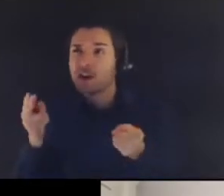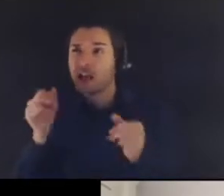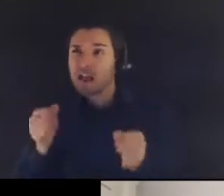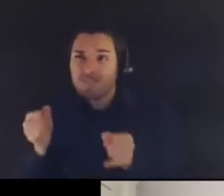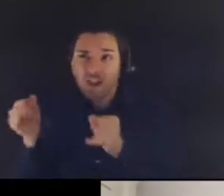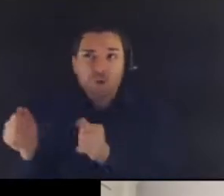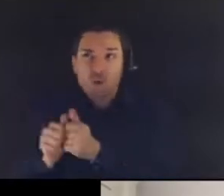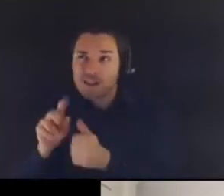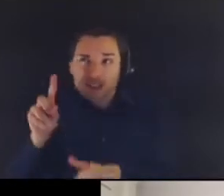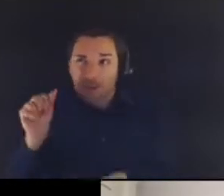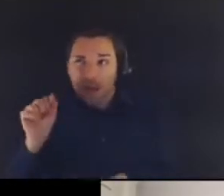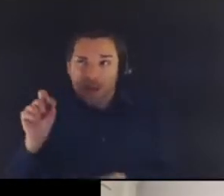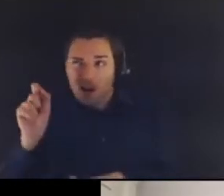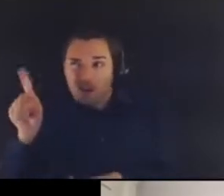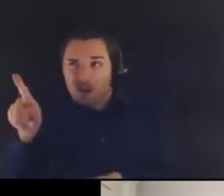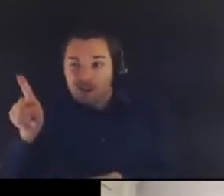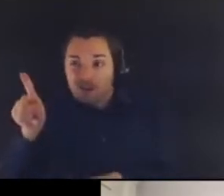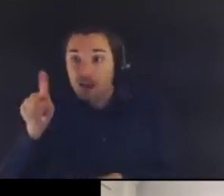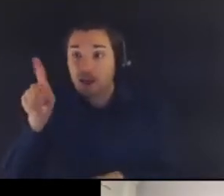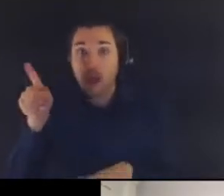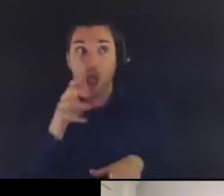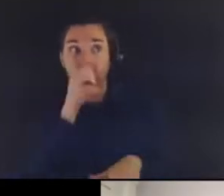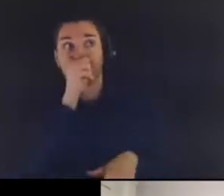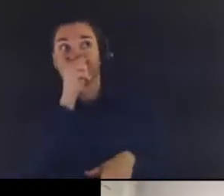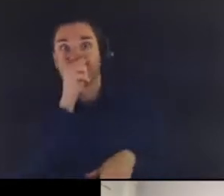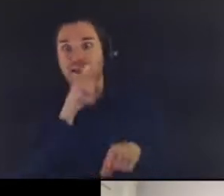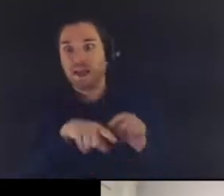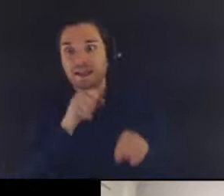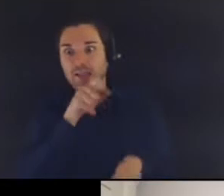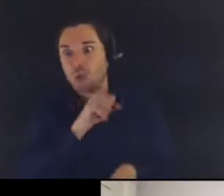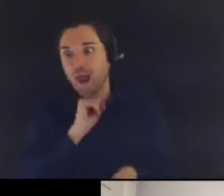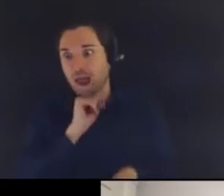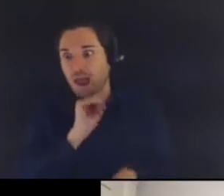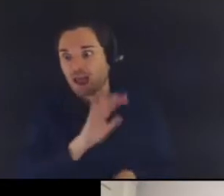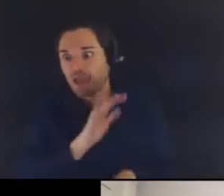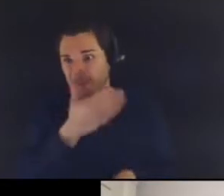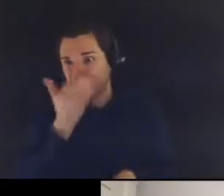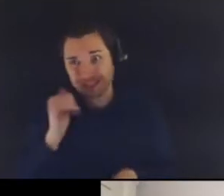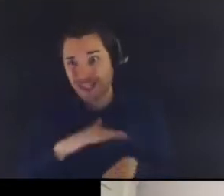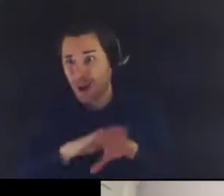because they don t do it. So definitely, Alexis, Disability IN is an awesome resource, Thank